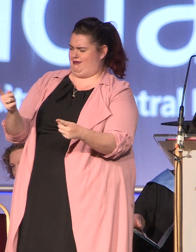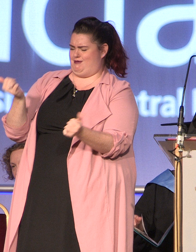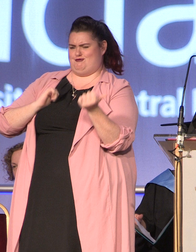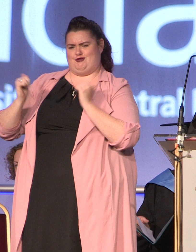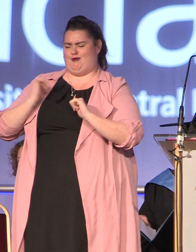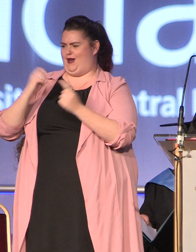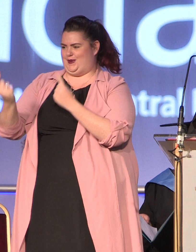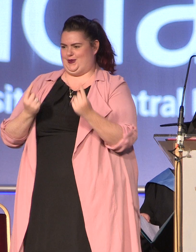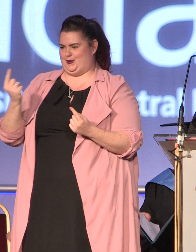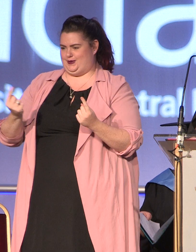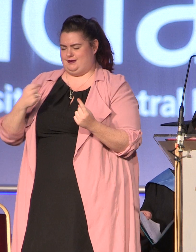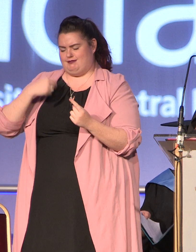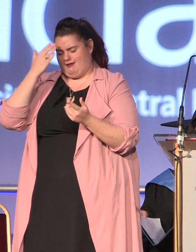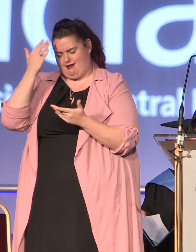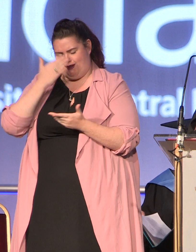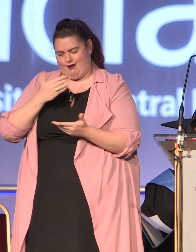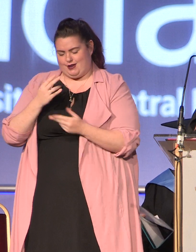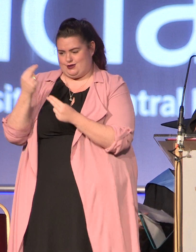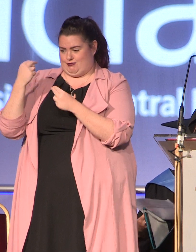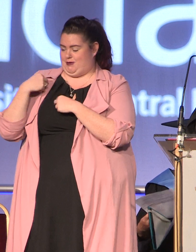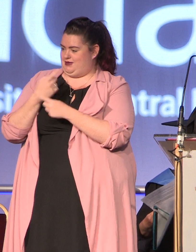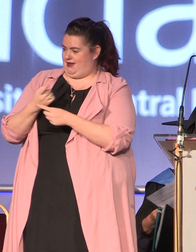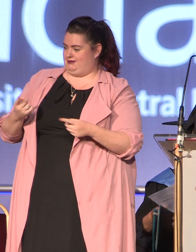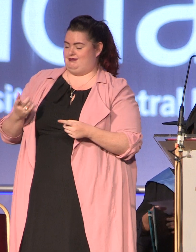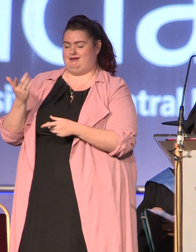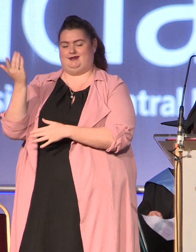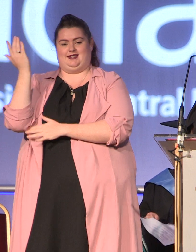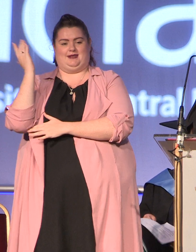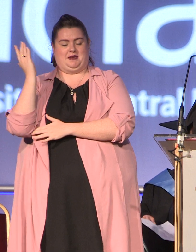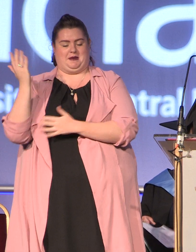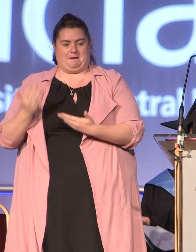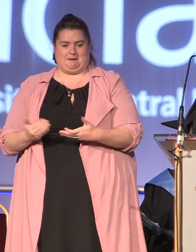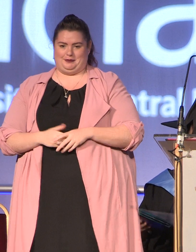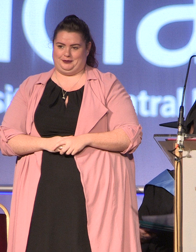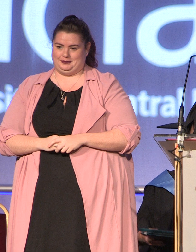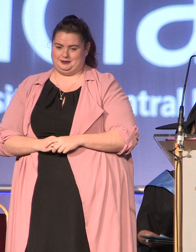represent the students speak on their behalf and to you all now the reason you